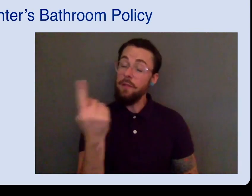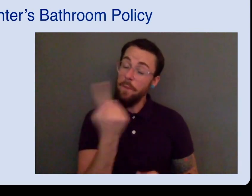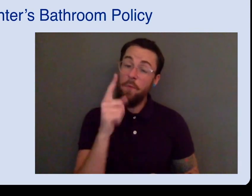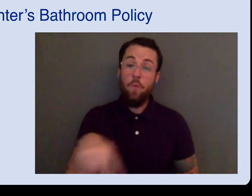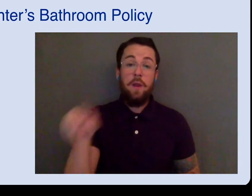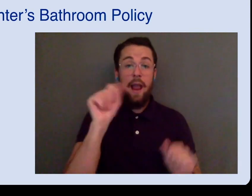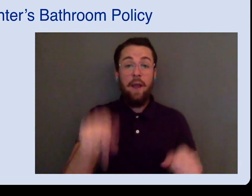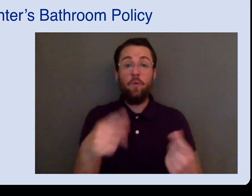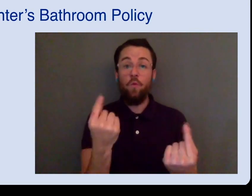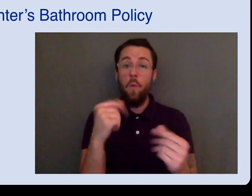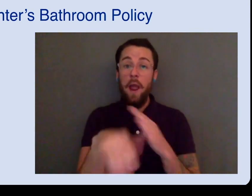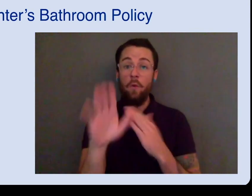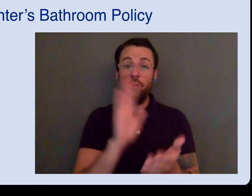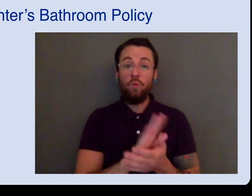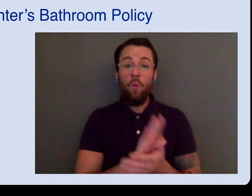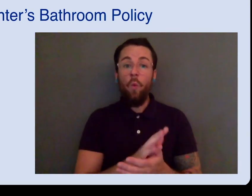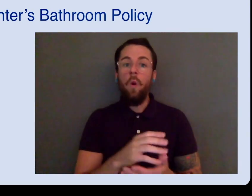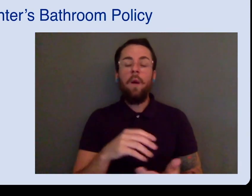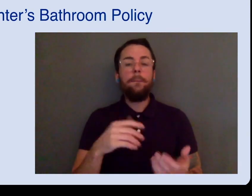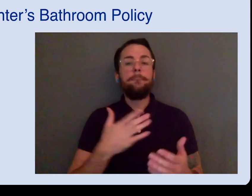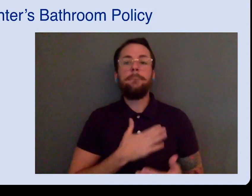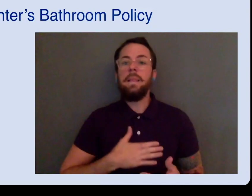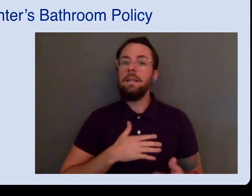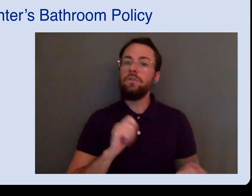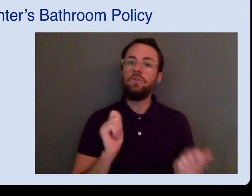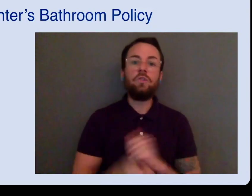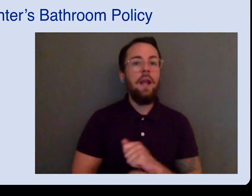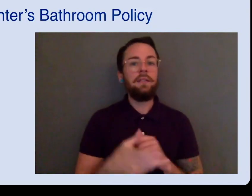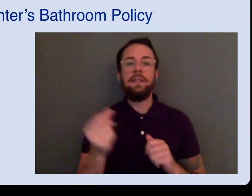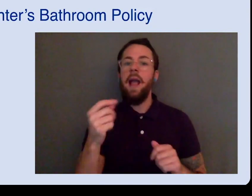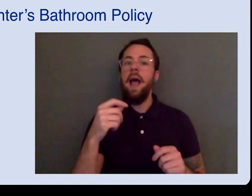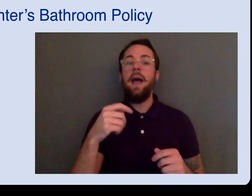At this stage, money is an issue so it's not happening yet.